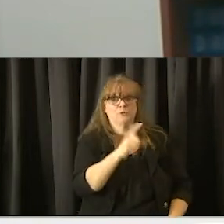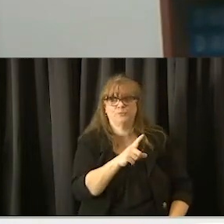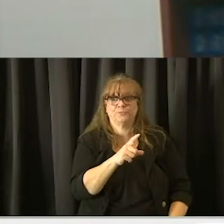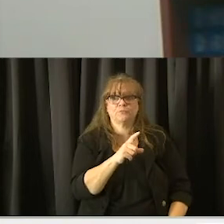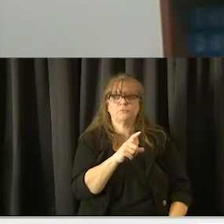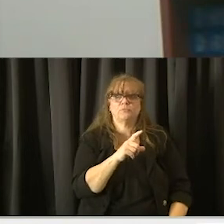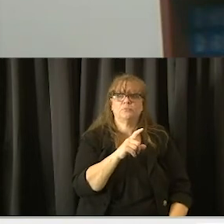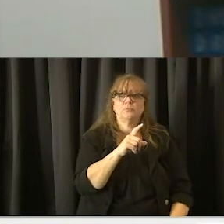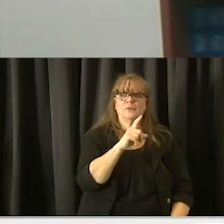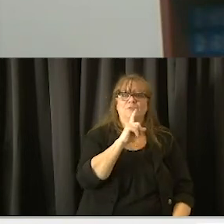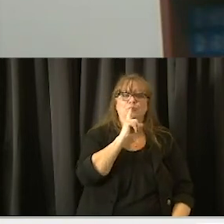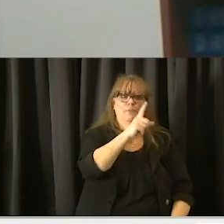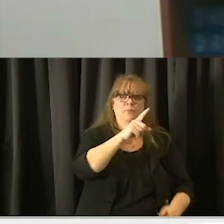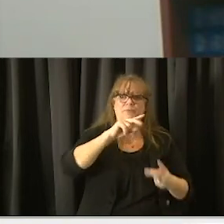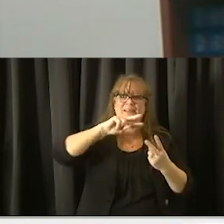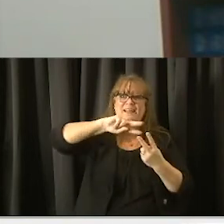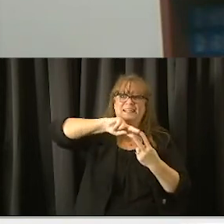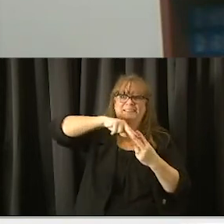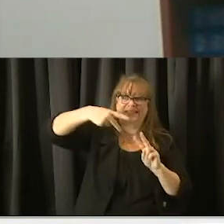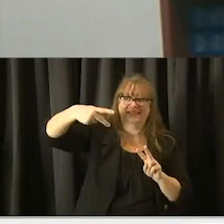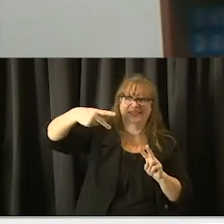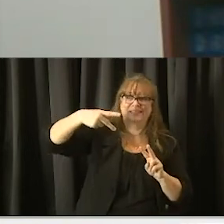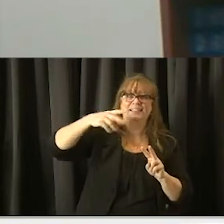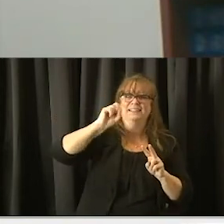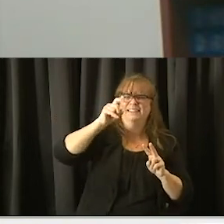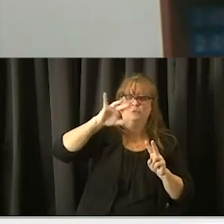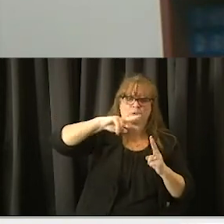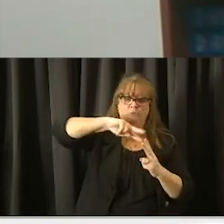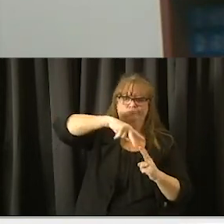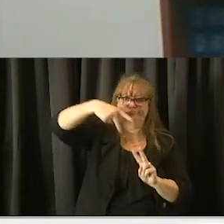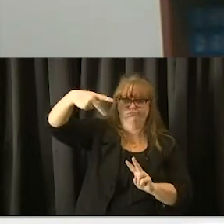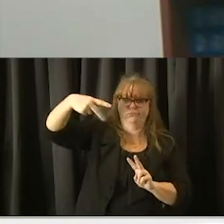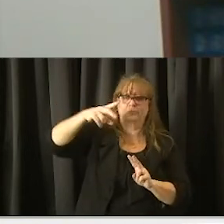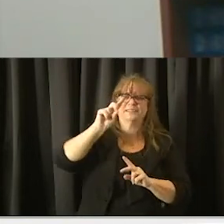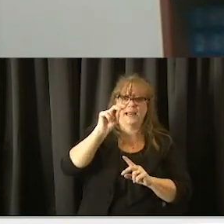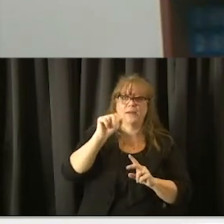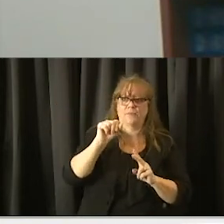hi um i had this is colleen sloven with the associated press i also had a question about